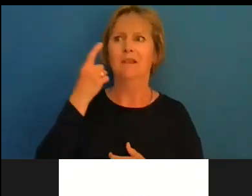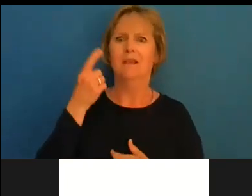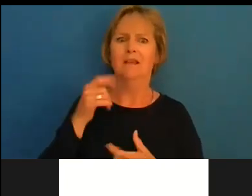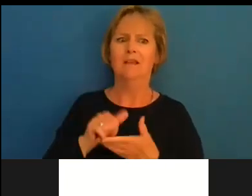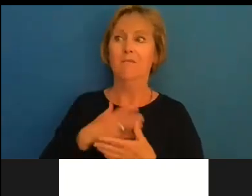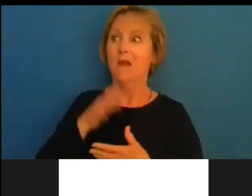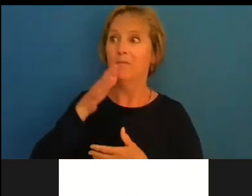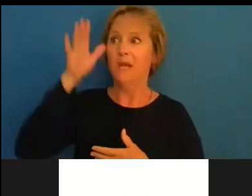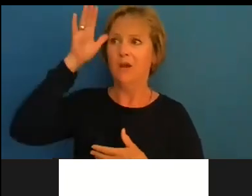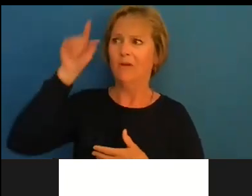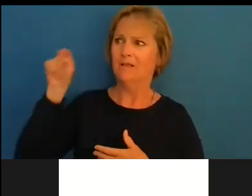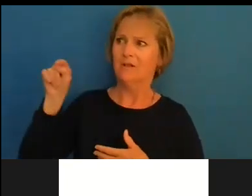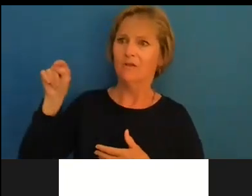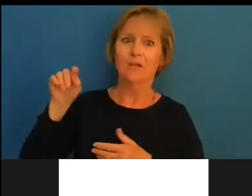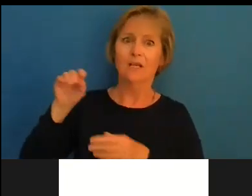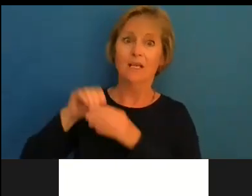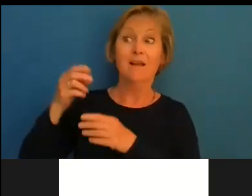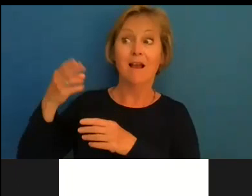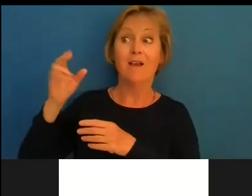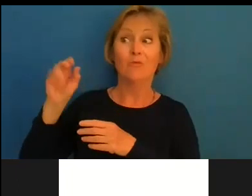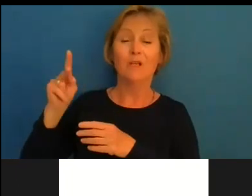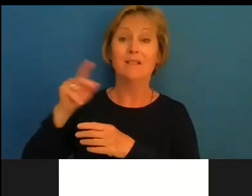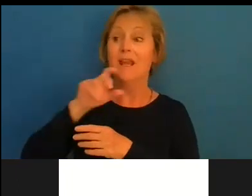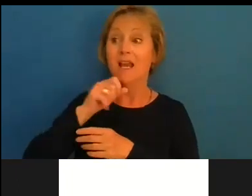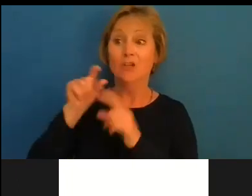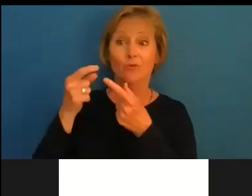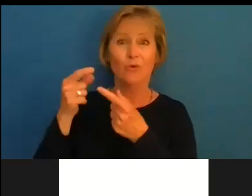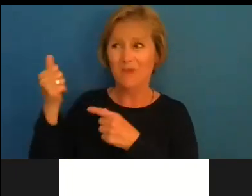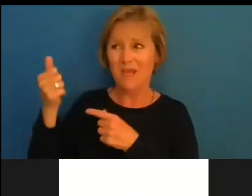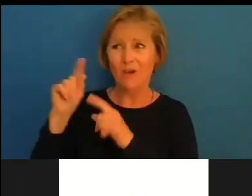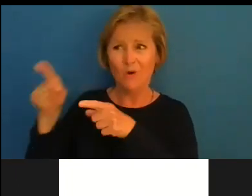who are in a higher-risk age group might have to go to the pharmacy to pick up a prescription